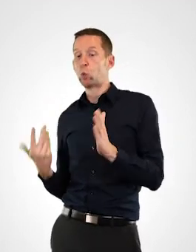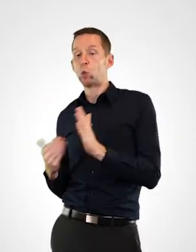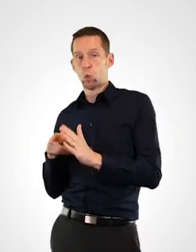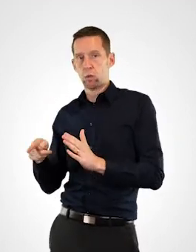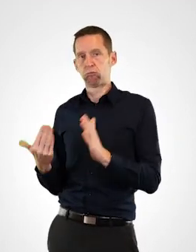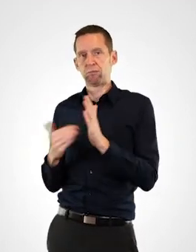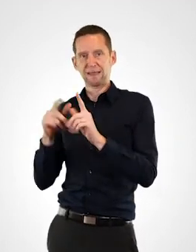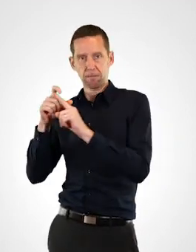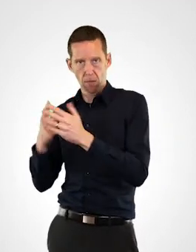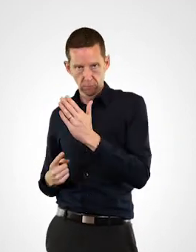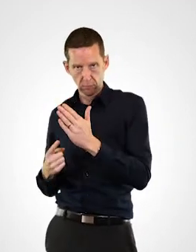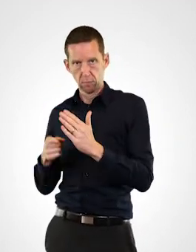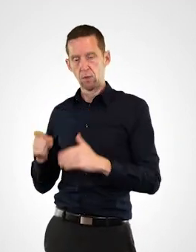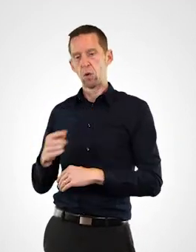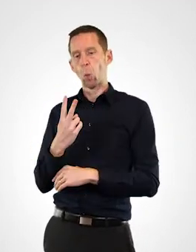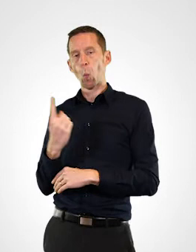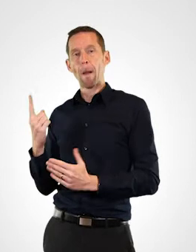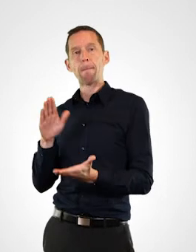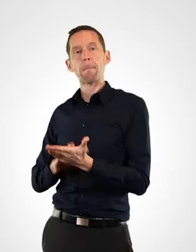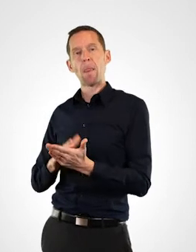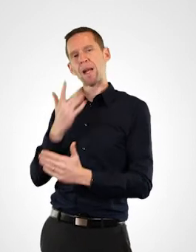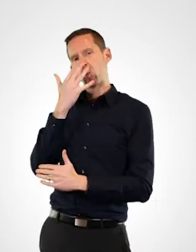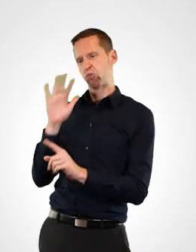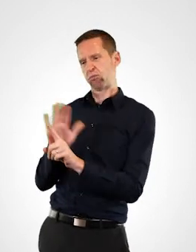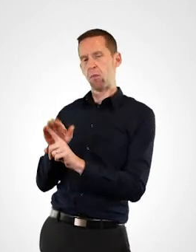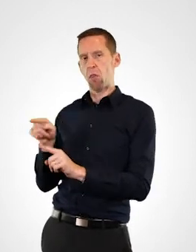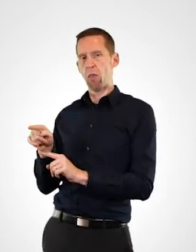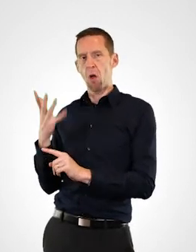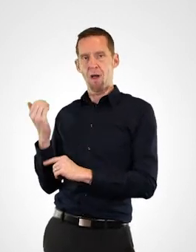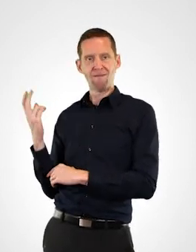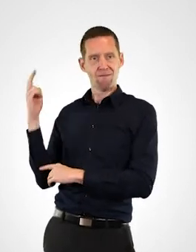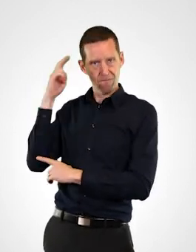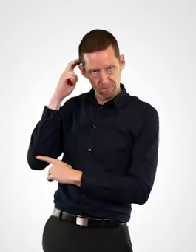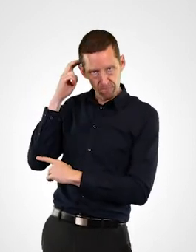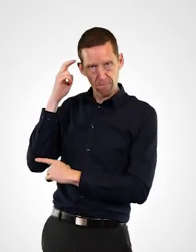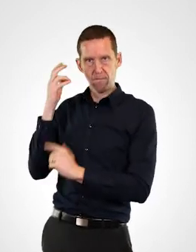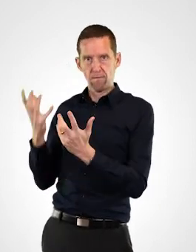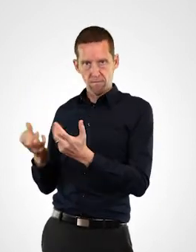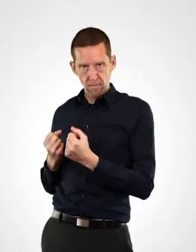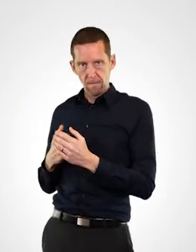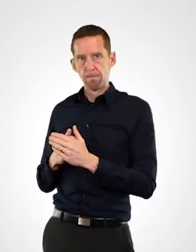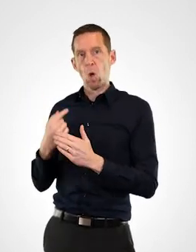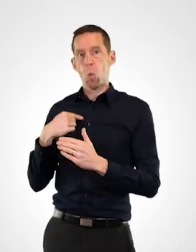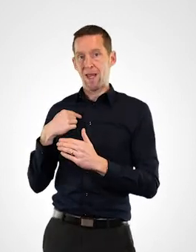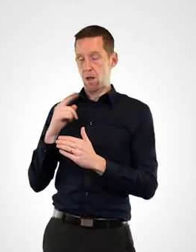They were implanted about 21 months of age on average and we collected CASP